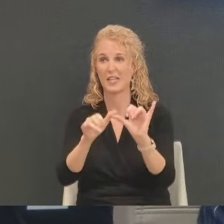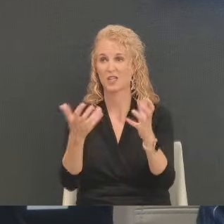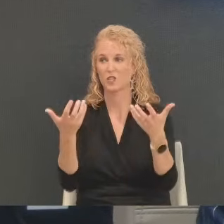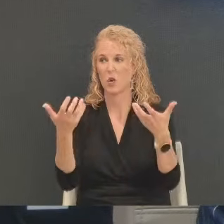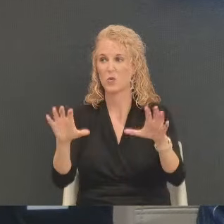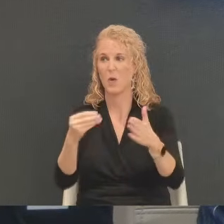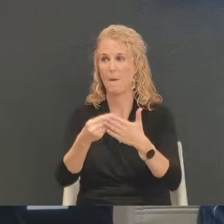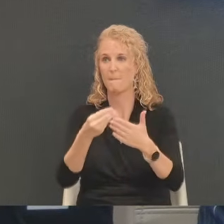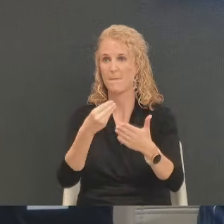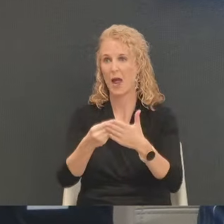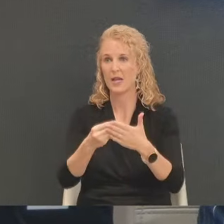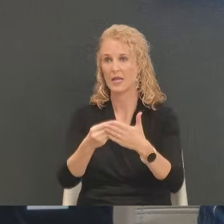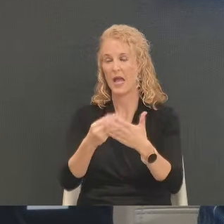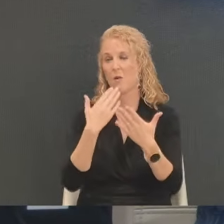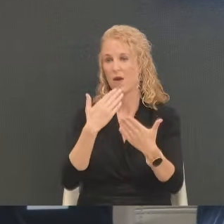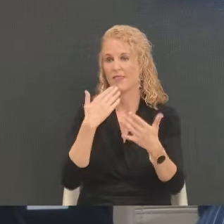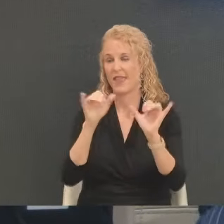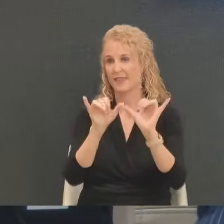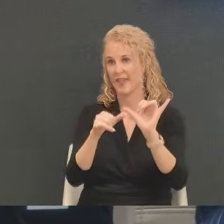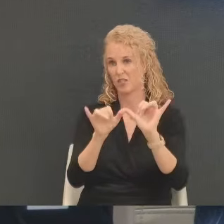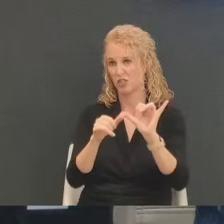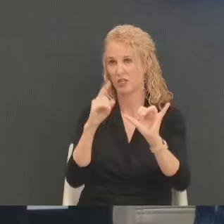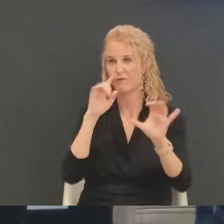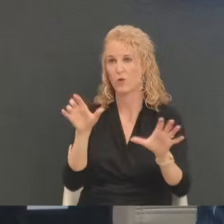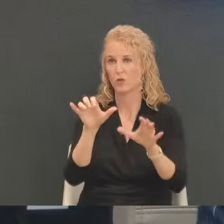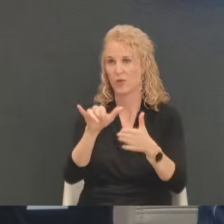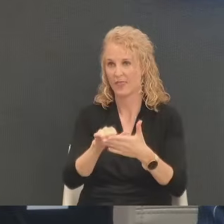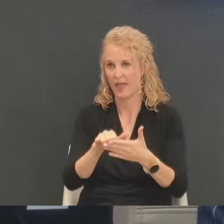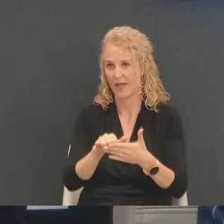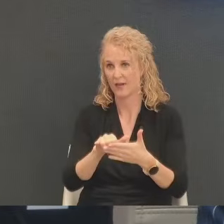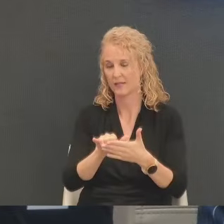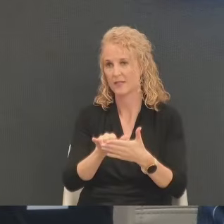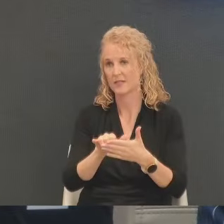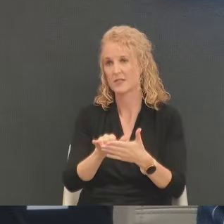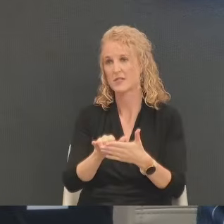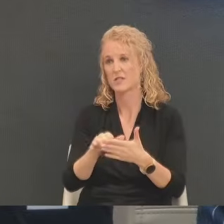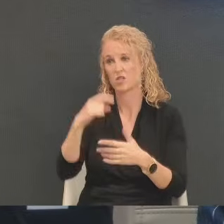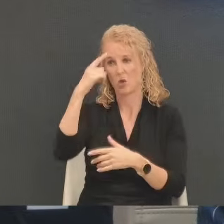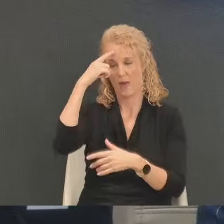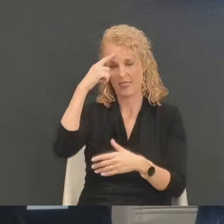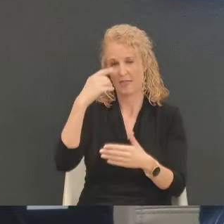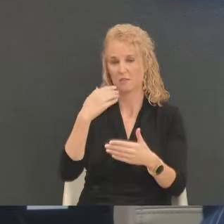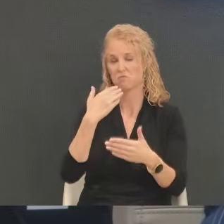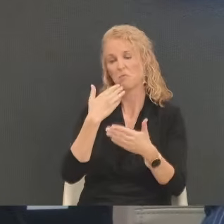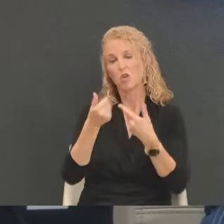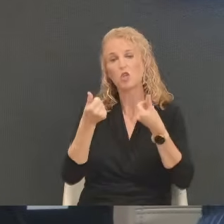to thank our Engineer for doing that. so I think that's good trying to get the Ohio Public Works